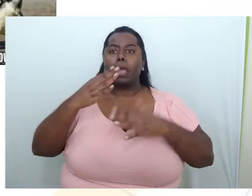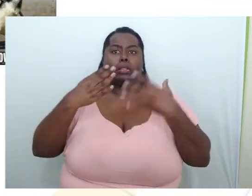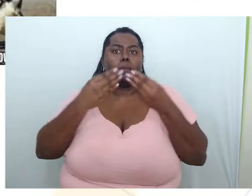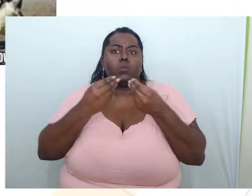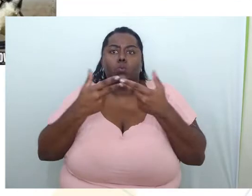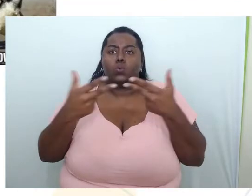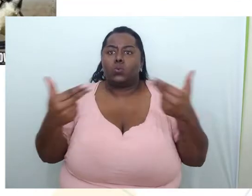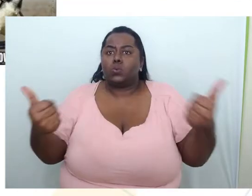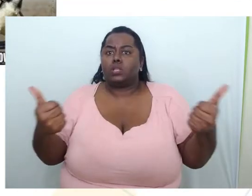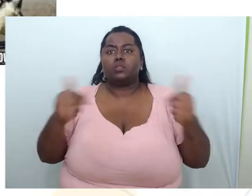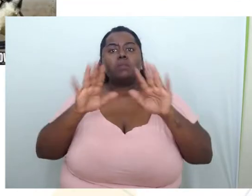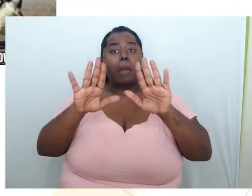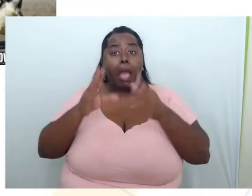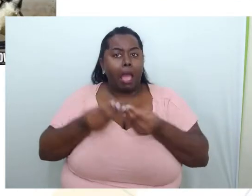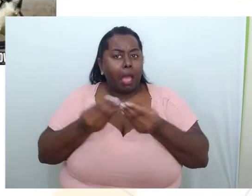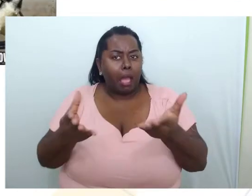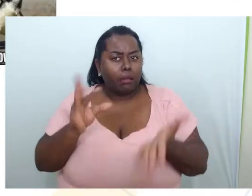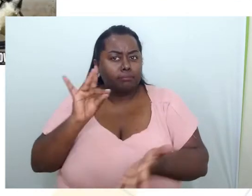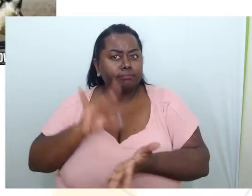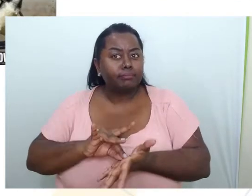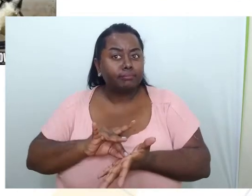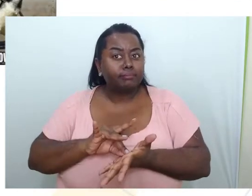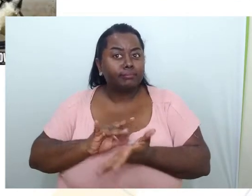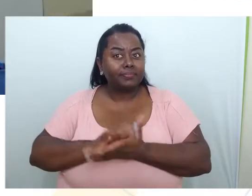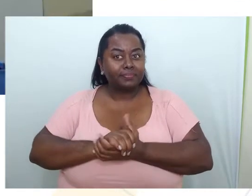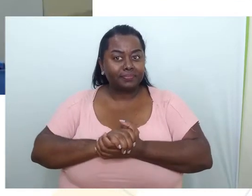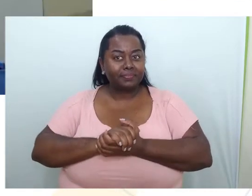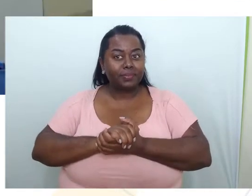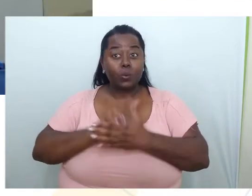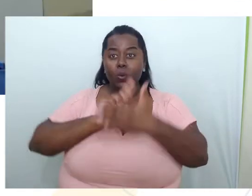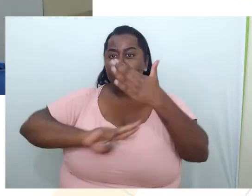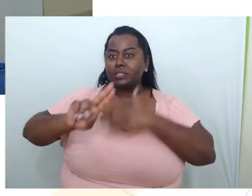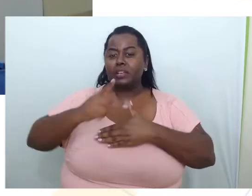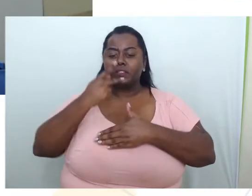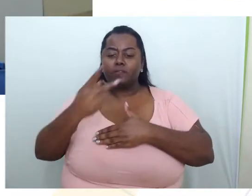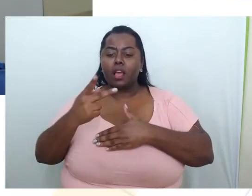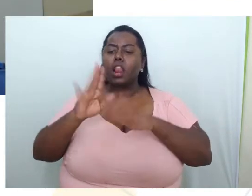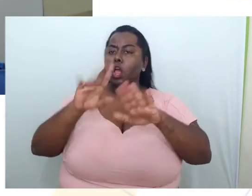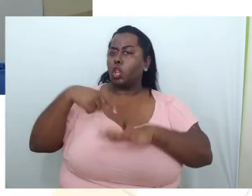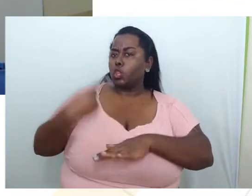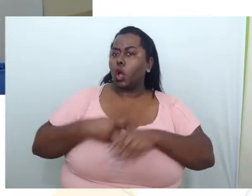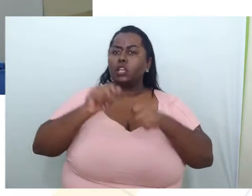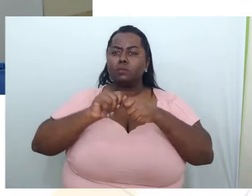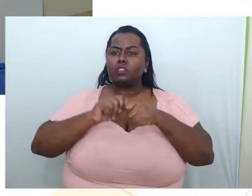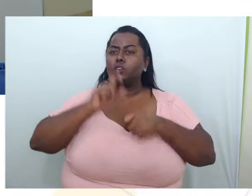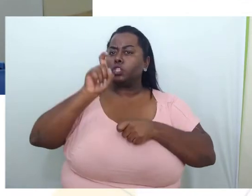things but they will fail to deliver all right universities will say we are doing